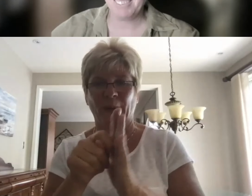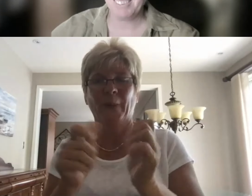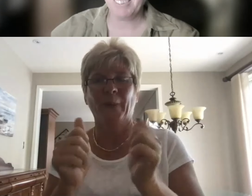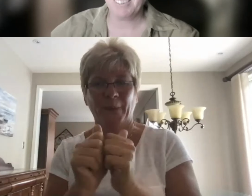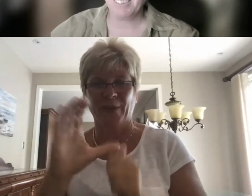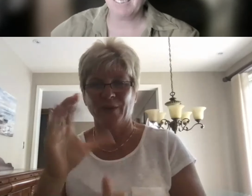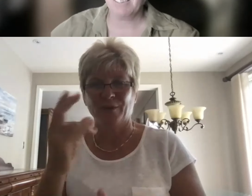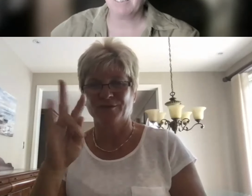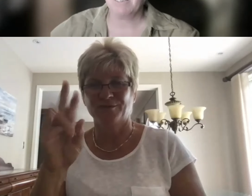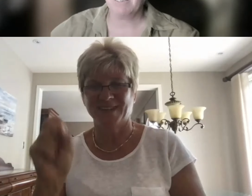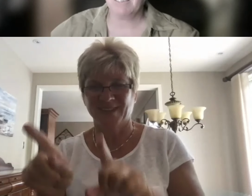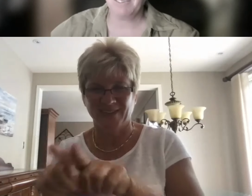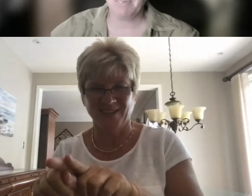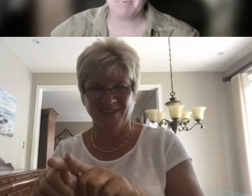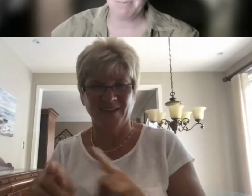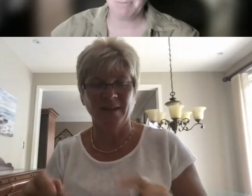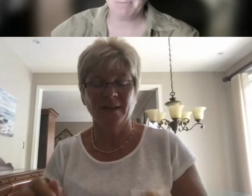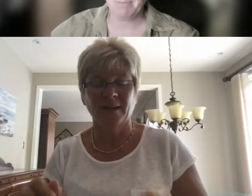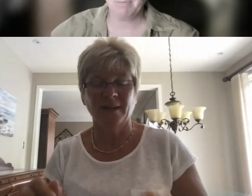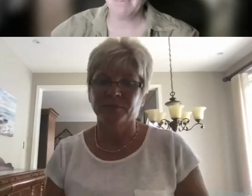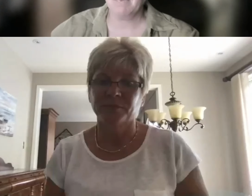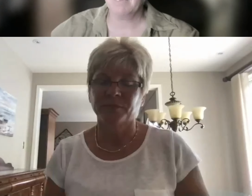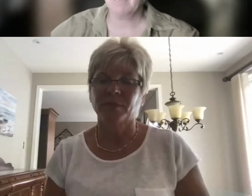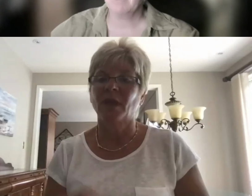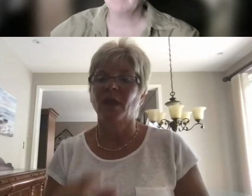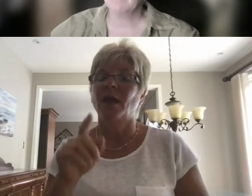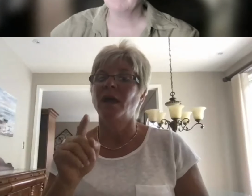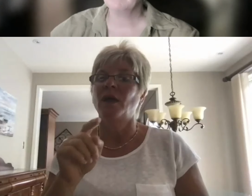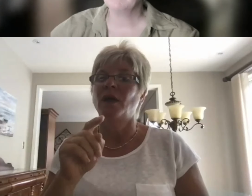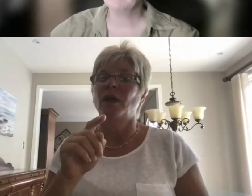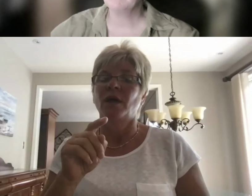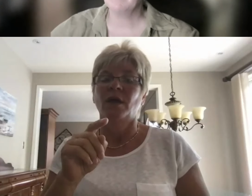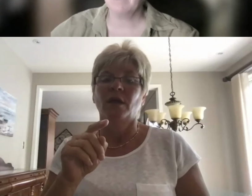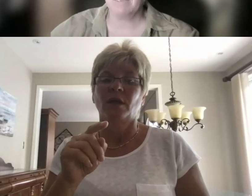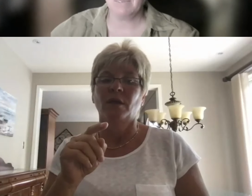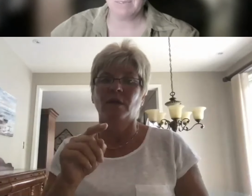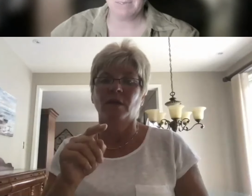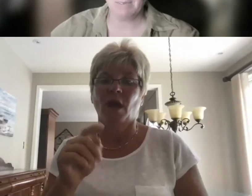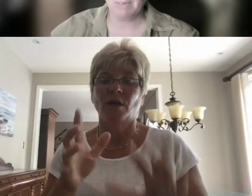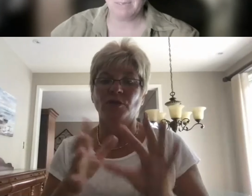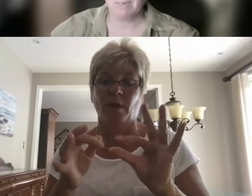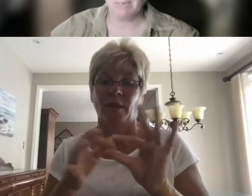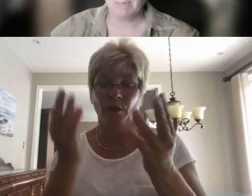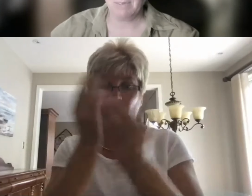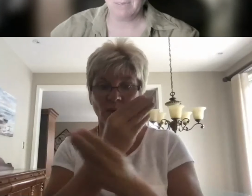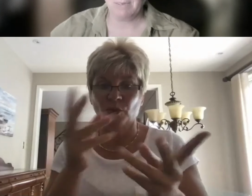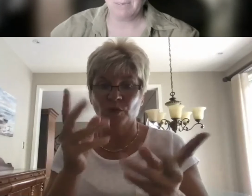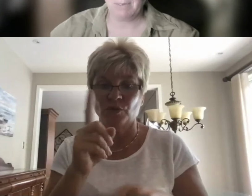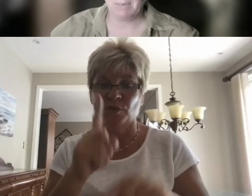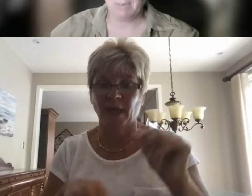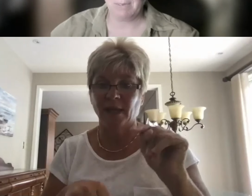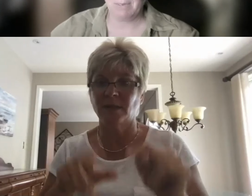Now, I just want to let everybody know that you will not be able to unmute until I invite you to do so.